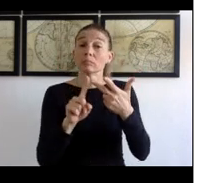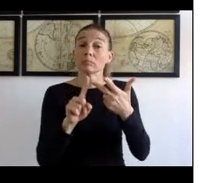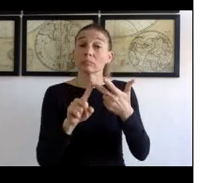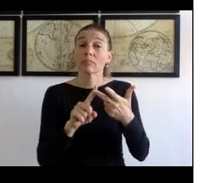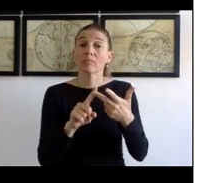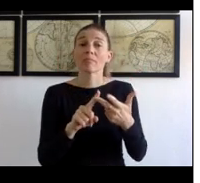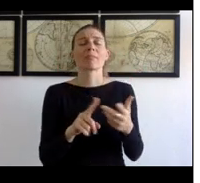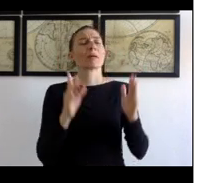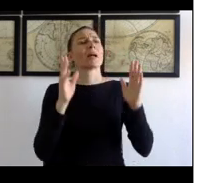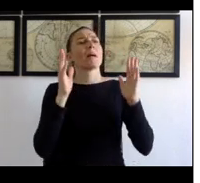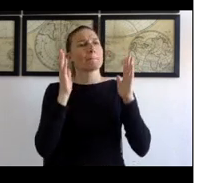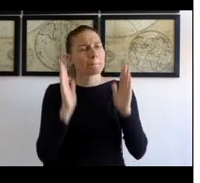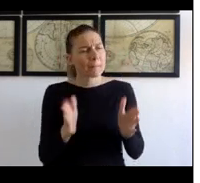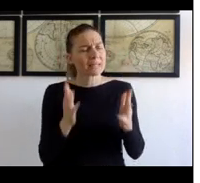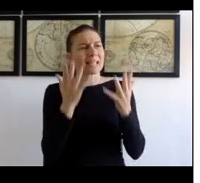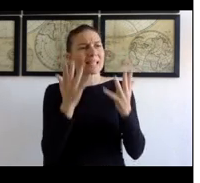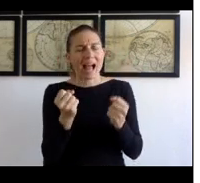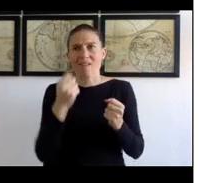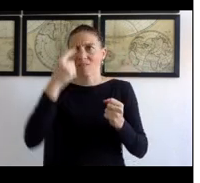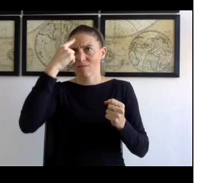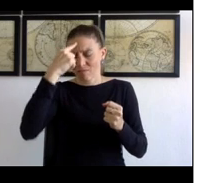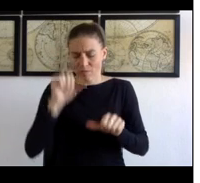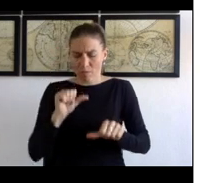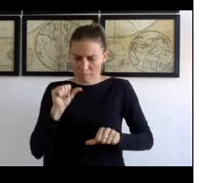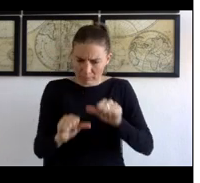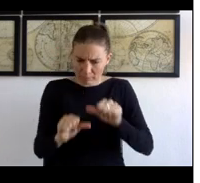to interpret and understand it and to translate,